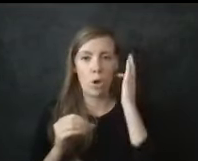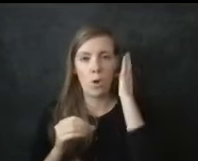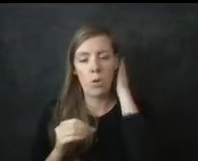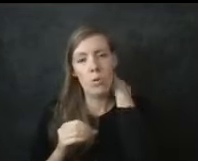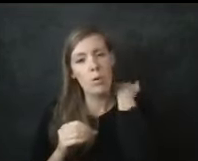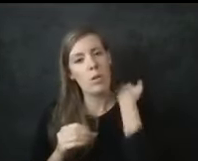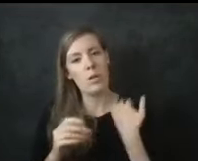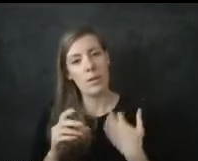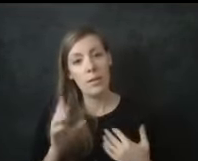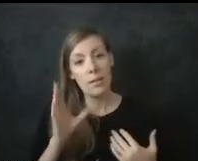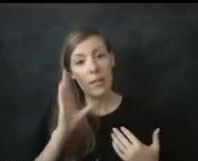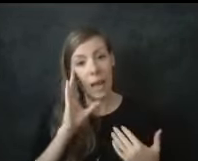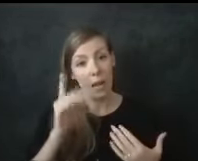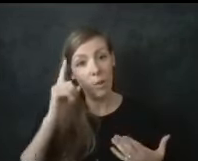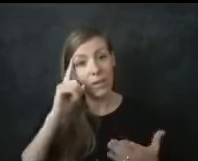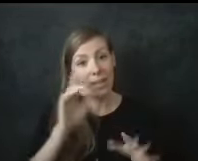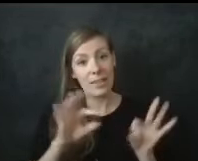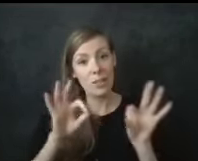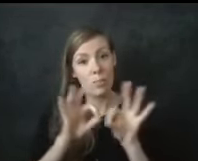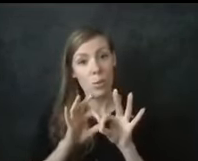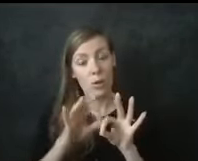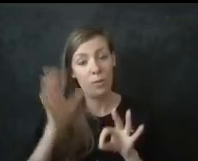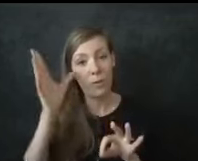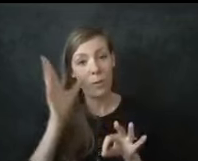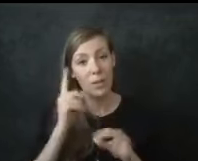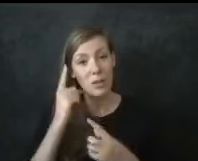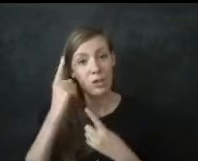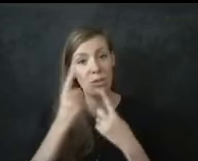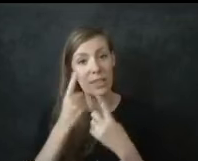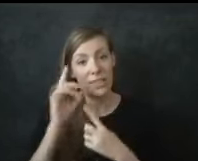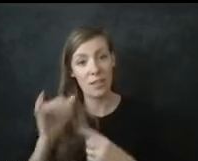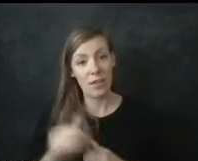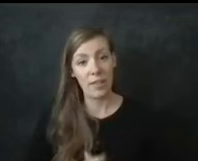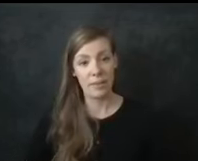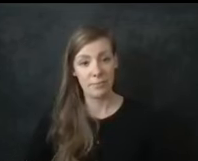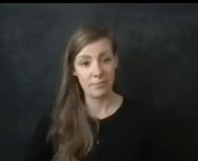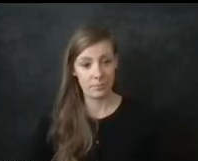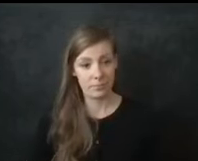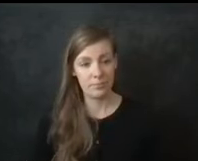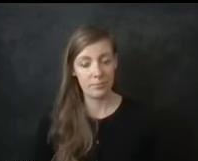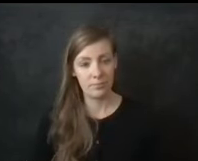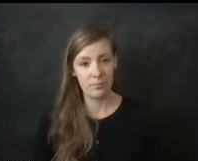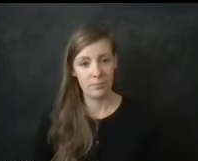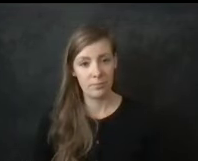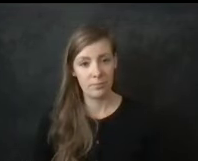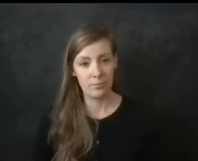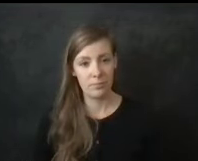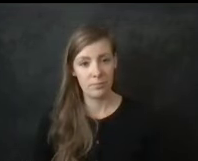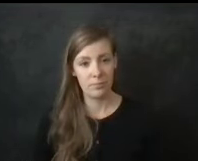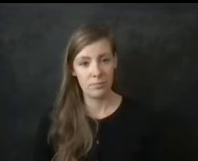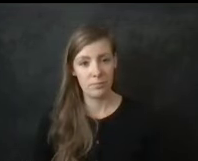I would think it's important for parents to take all that into consideration. Yeah, the hospitalizations that have